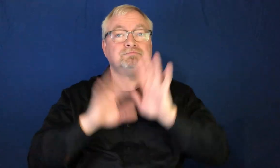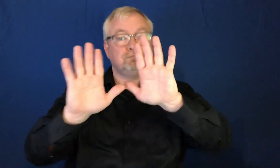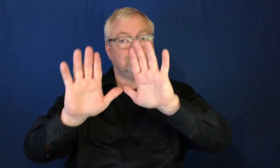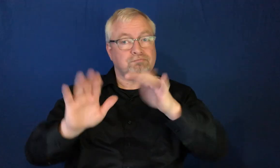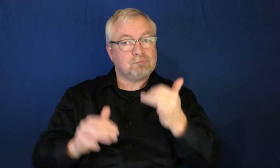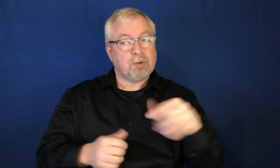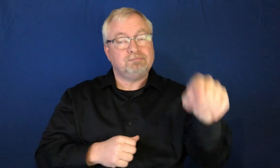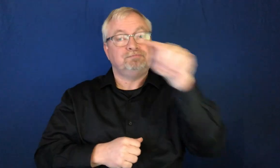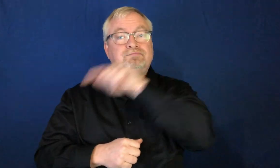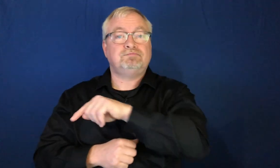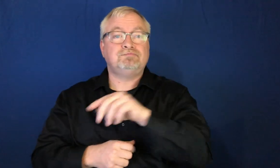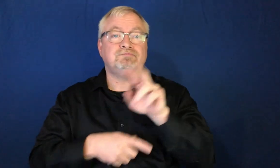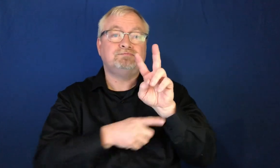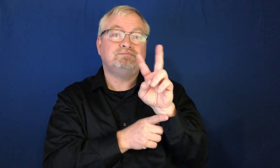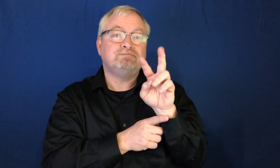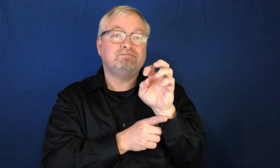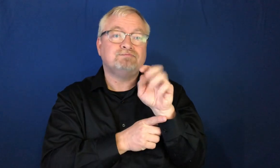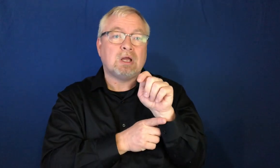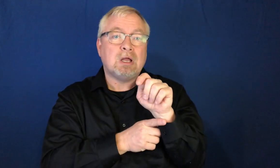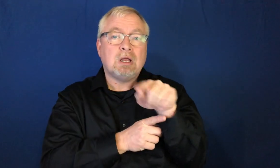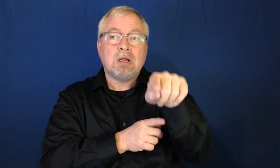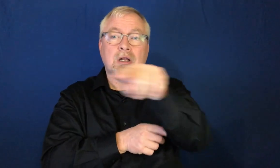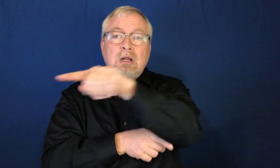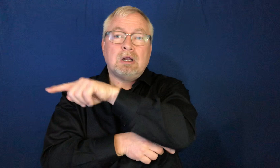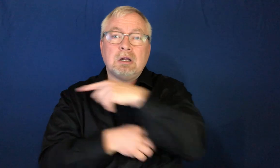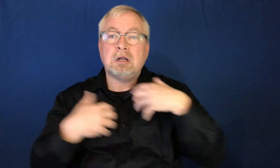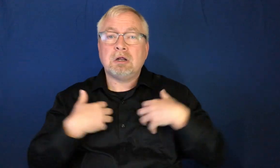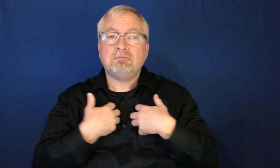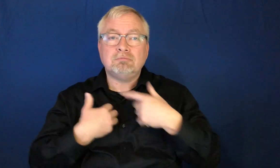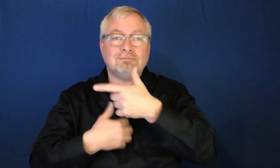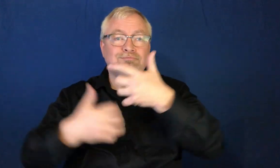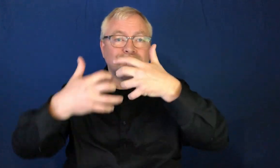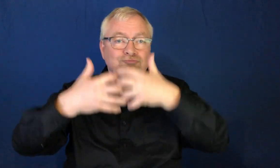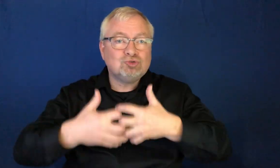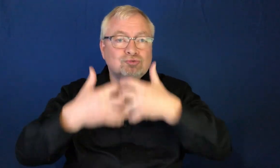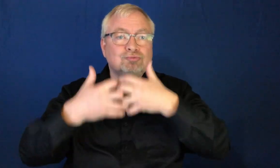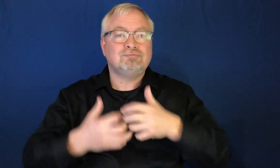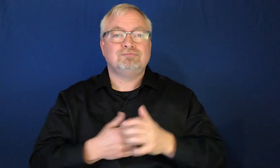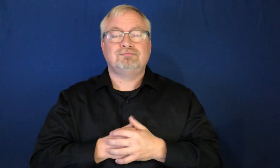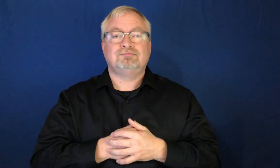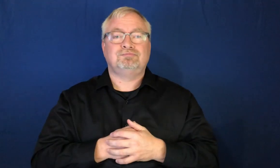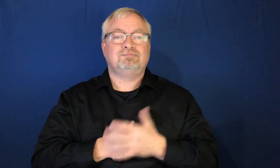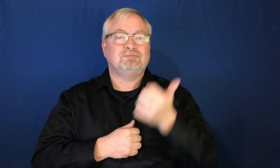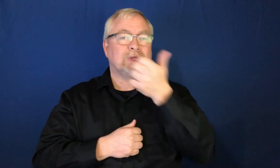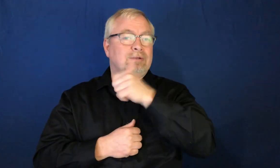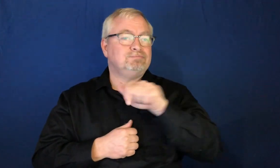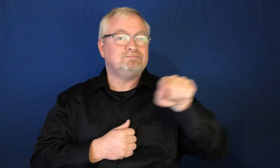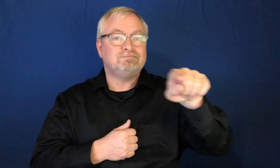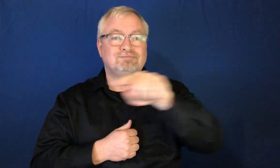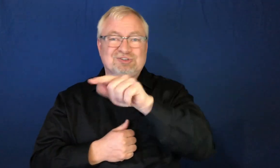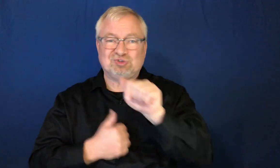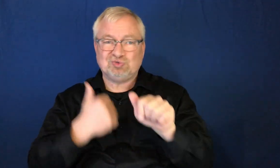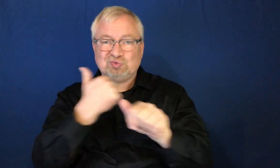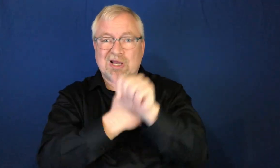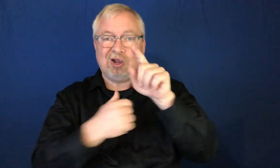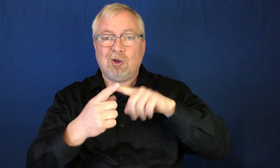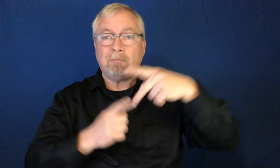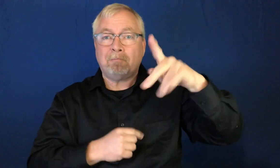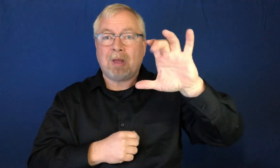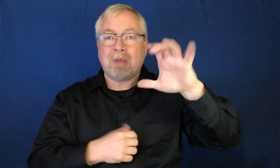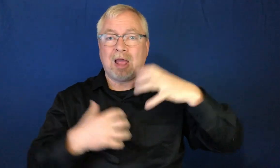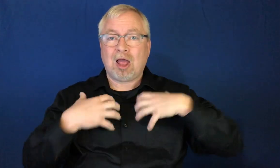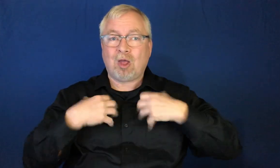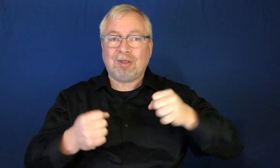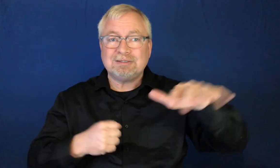Additionally, in the context of veterinary medicine, threats to public health,